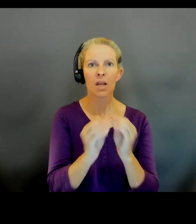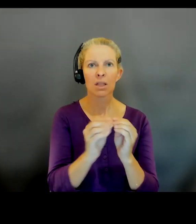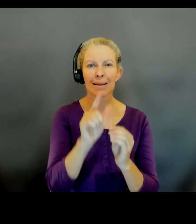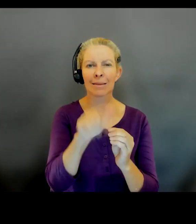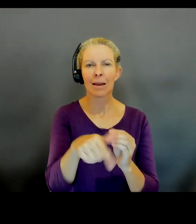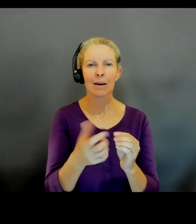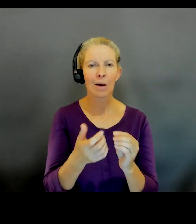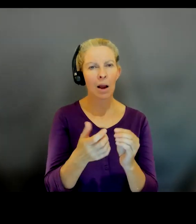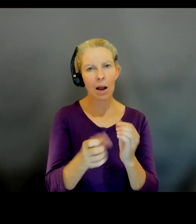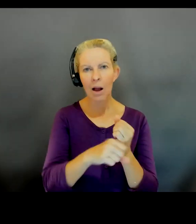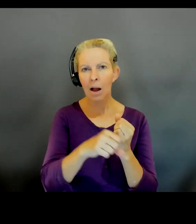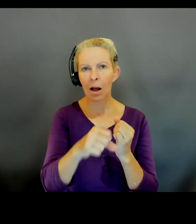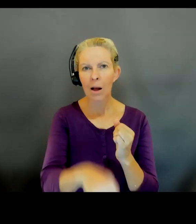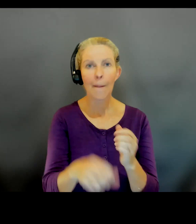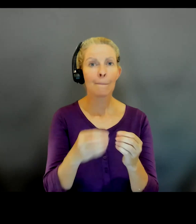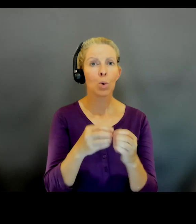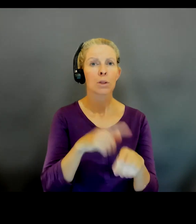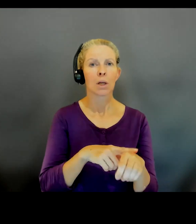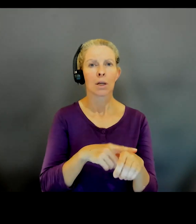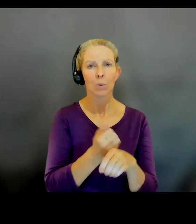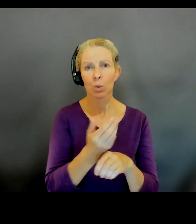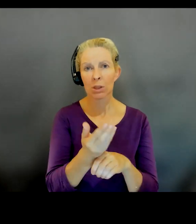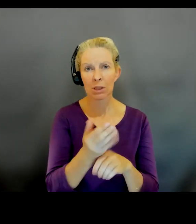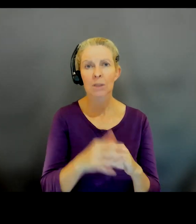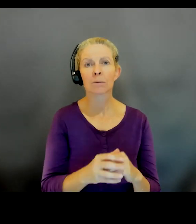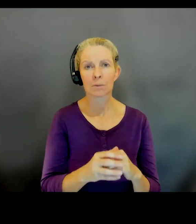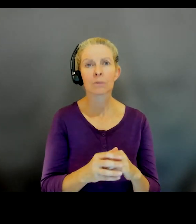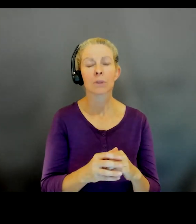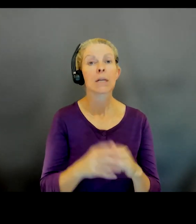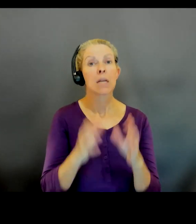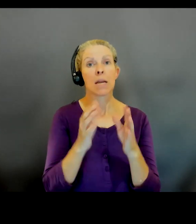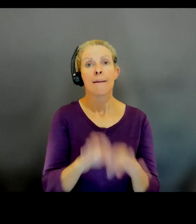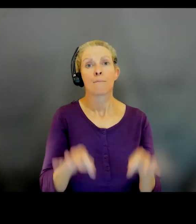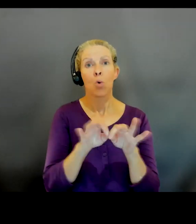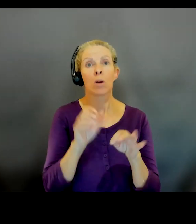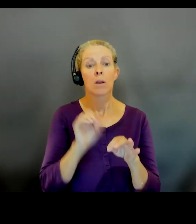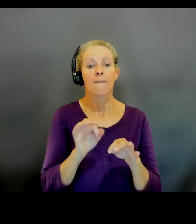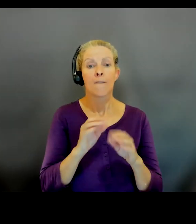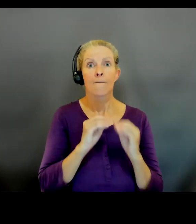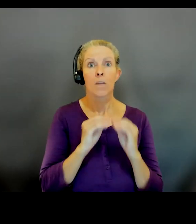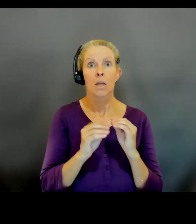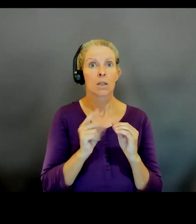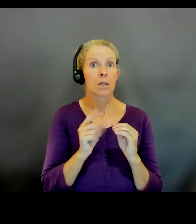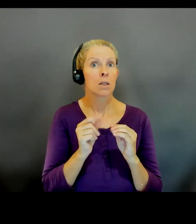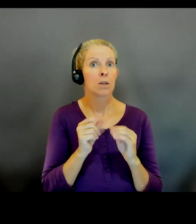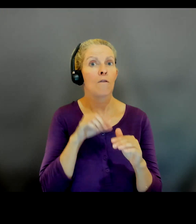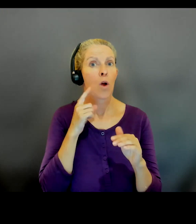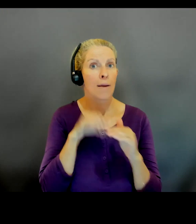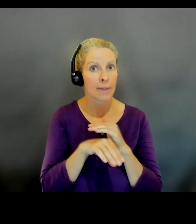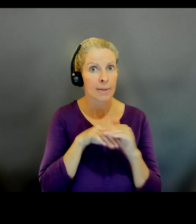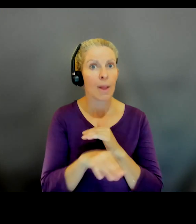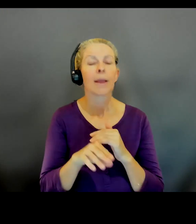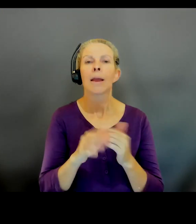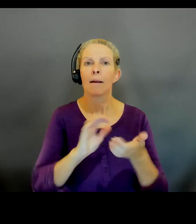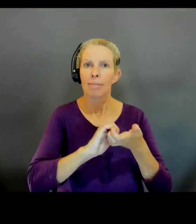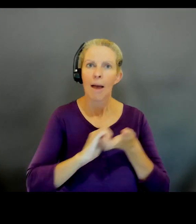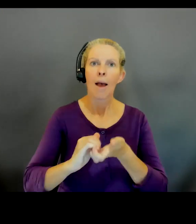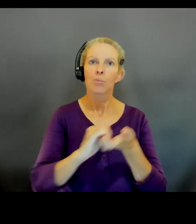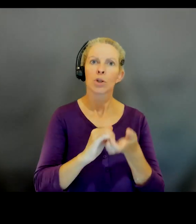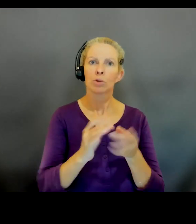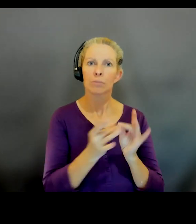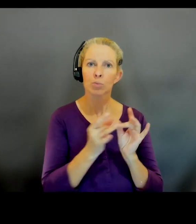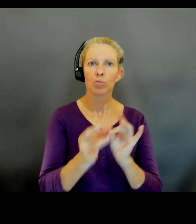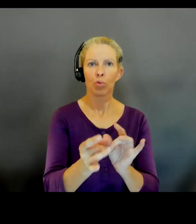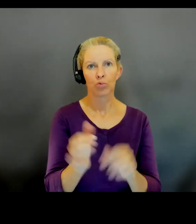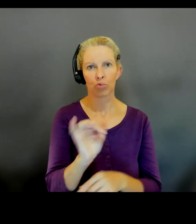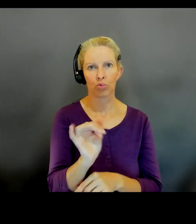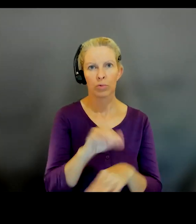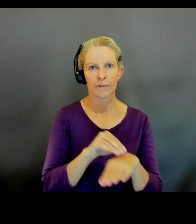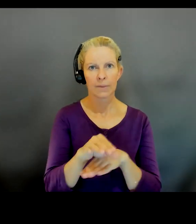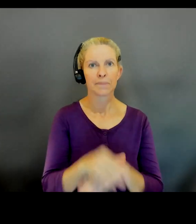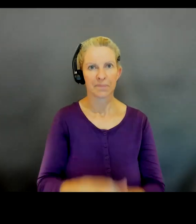collaboration is going to go smoother. Just so much easier. Now, one thing I want to talk about,